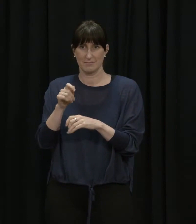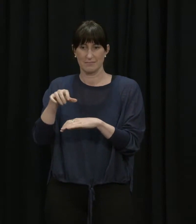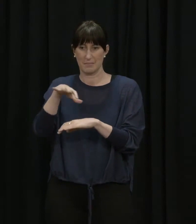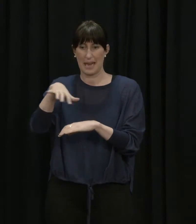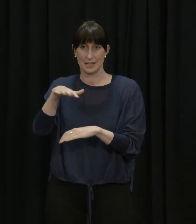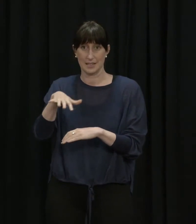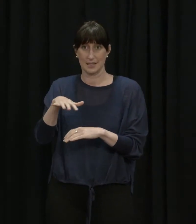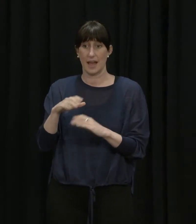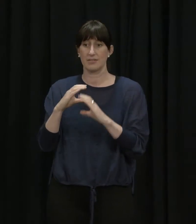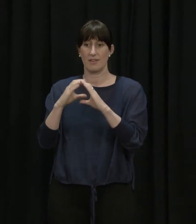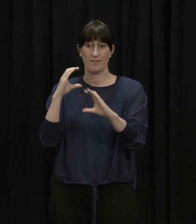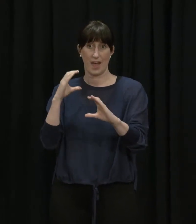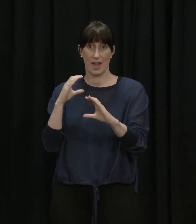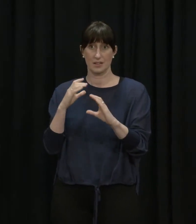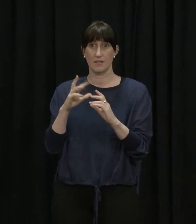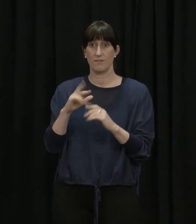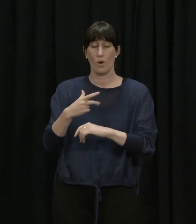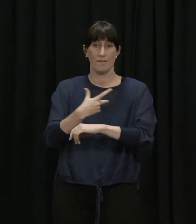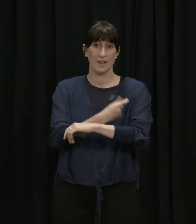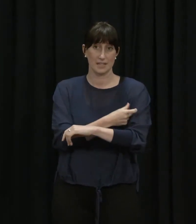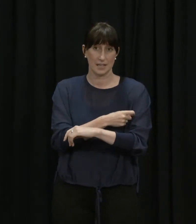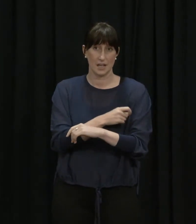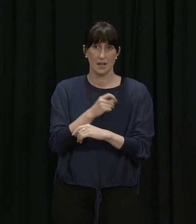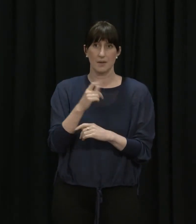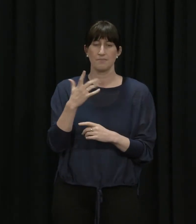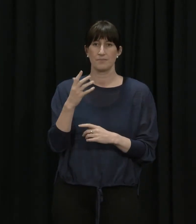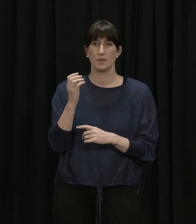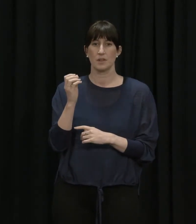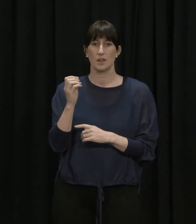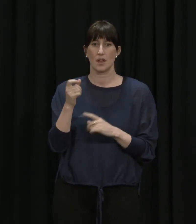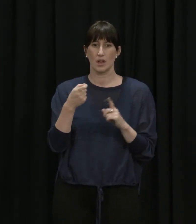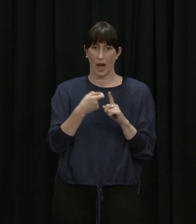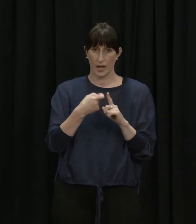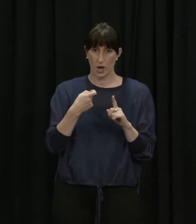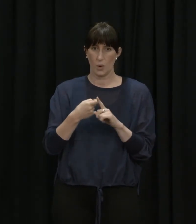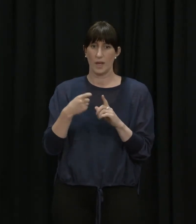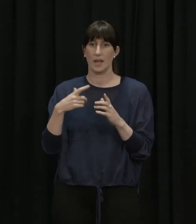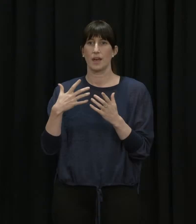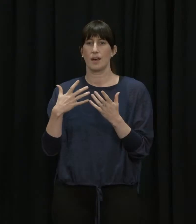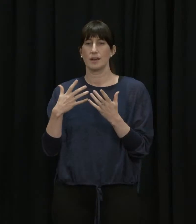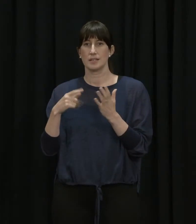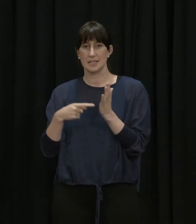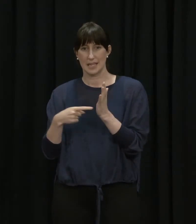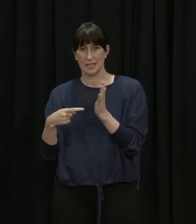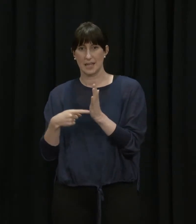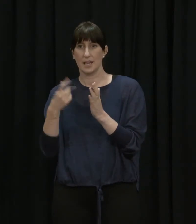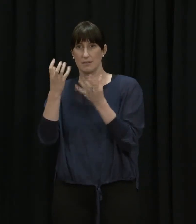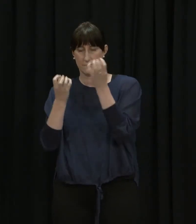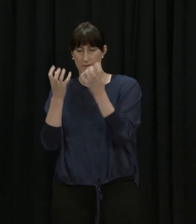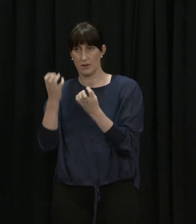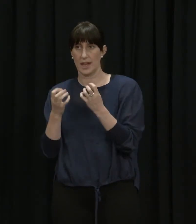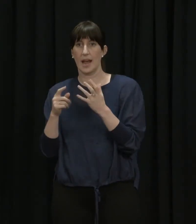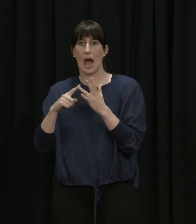and mobile units being directed to specific places in the coming days.